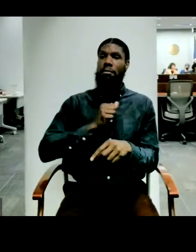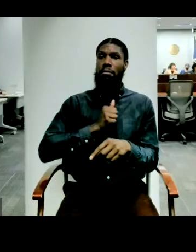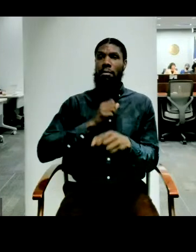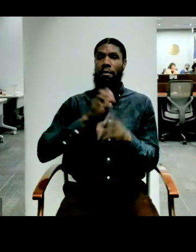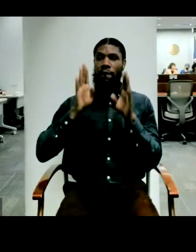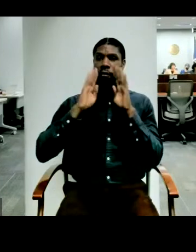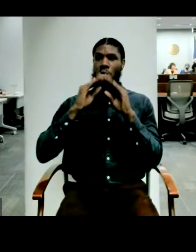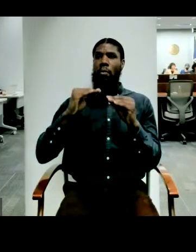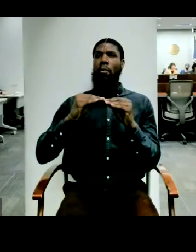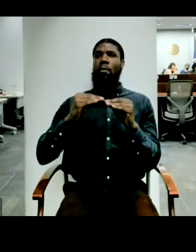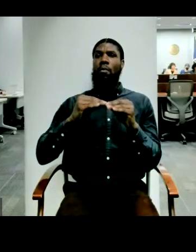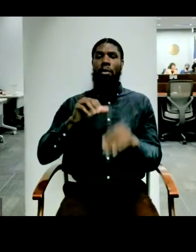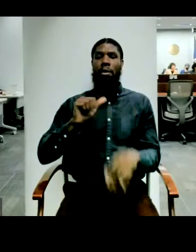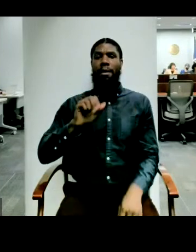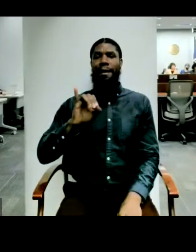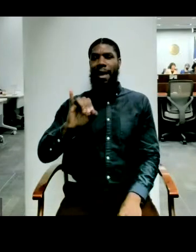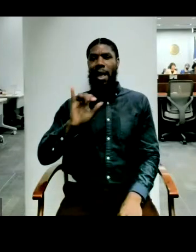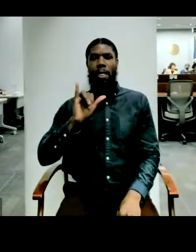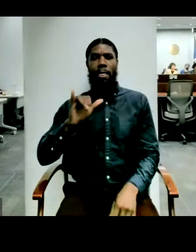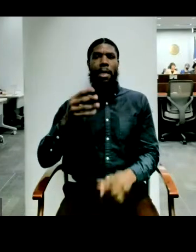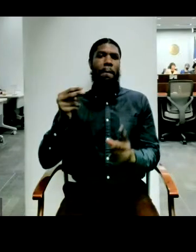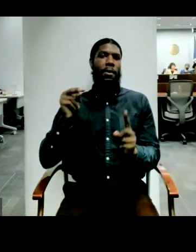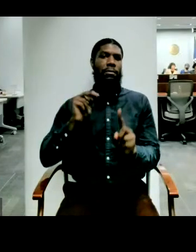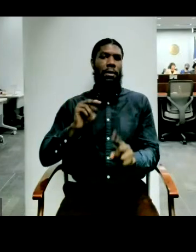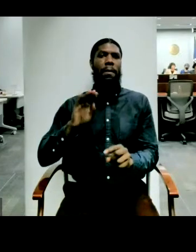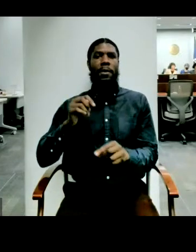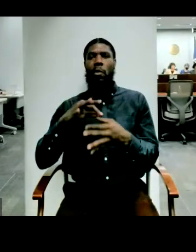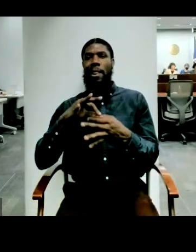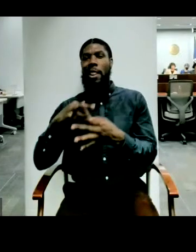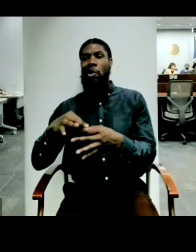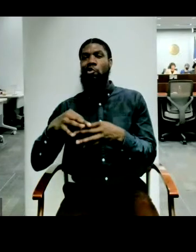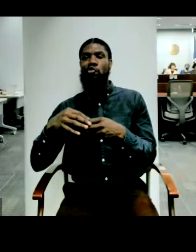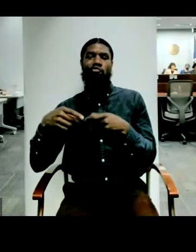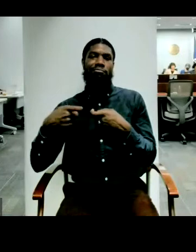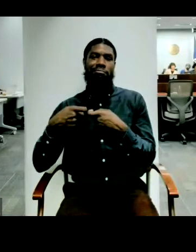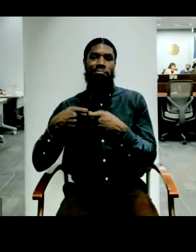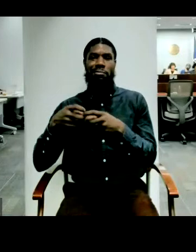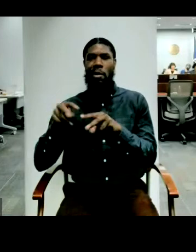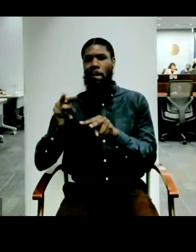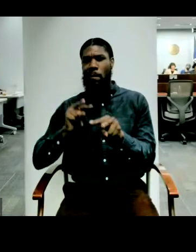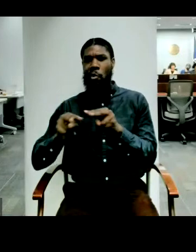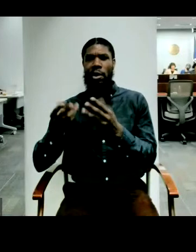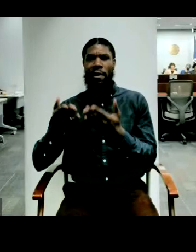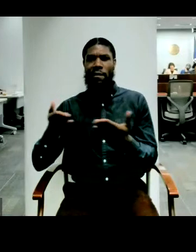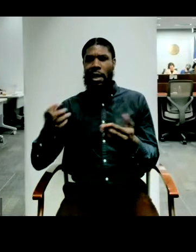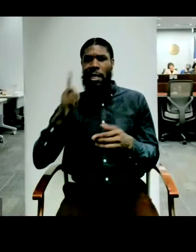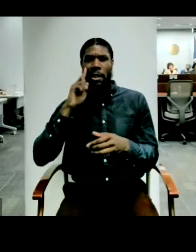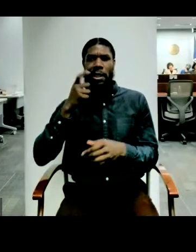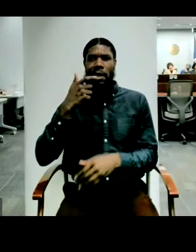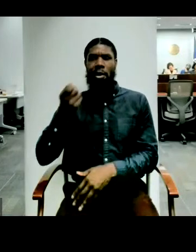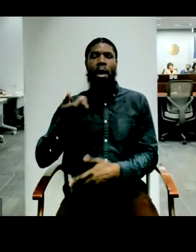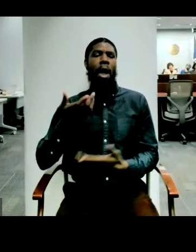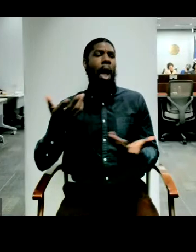um the AI angle, but um in terms of monitoring devices I think that would be interesting -- I can't point to any particulars,